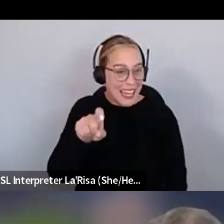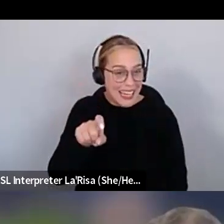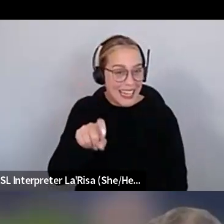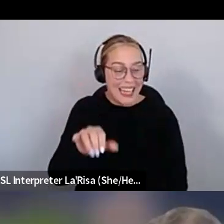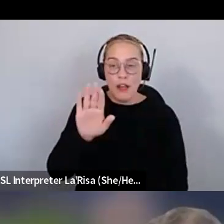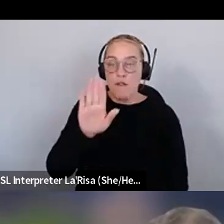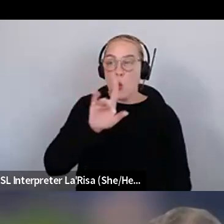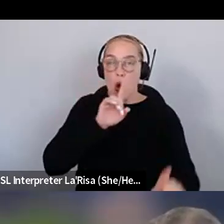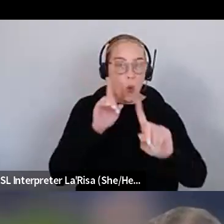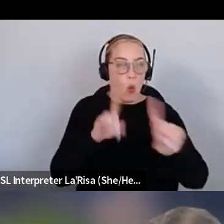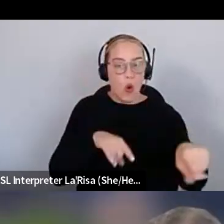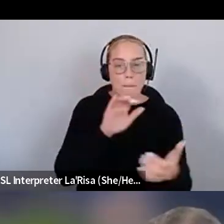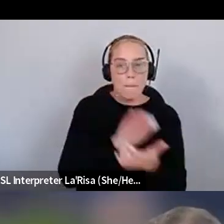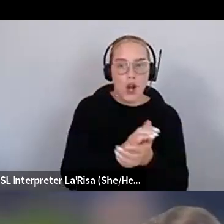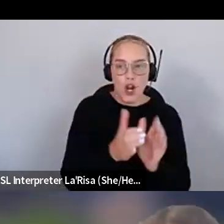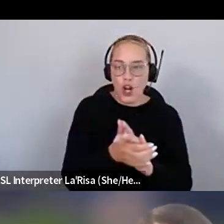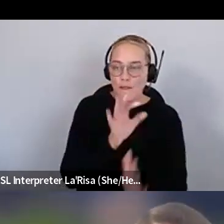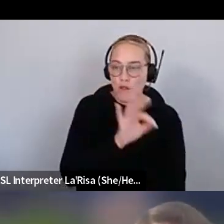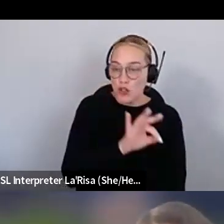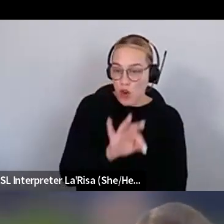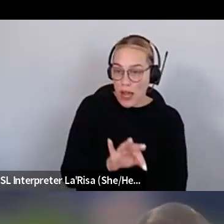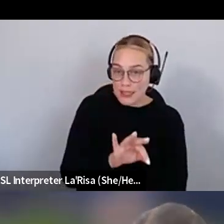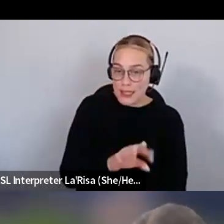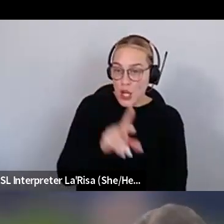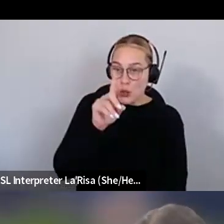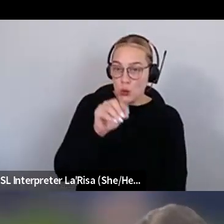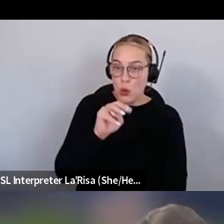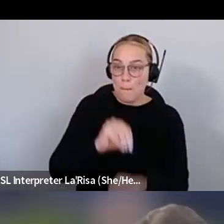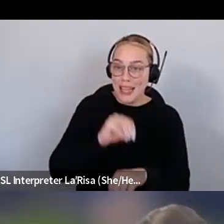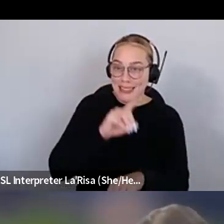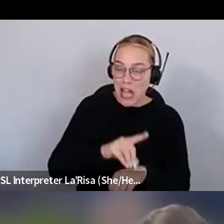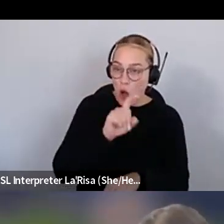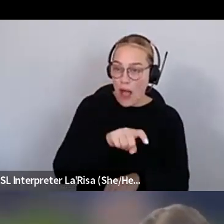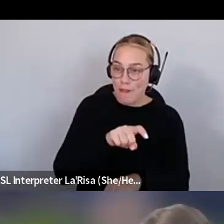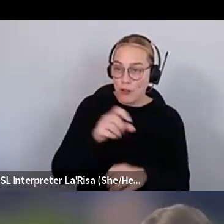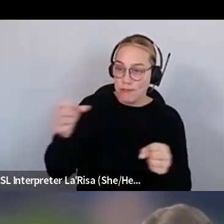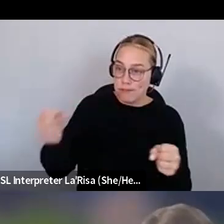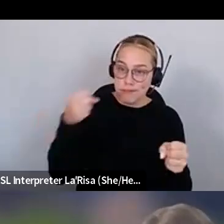effective communication. Of course they are going to be effective, but are they really necessary? If you are ordering a burger and fries, does